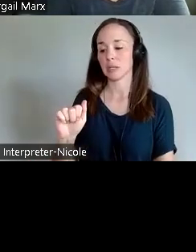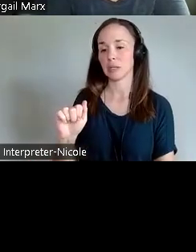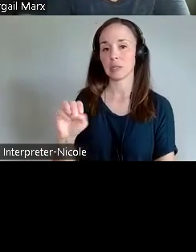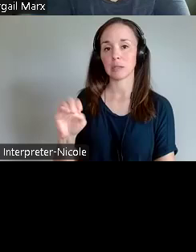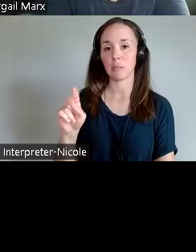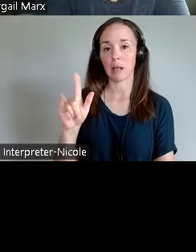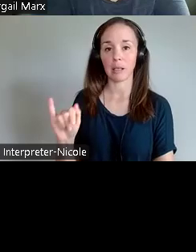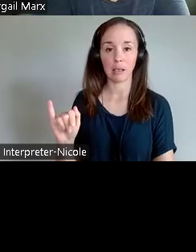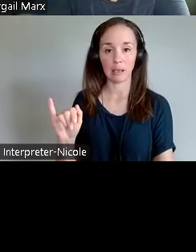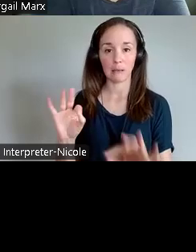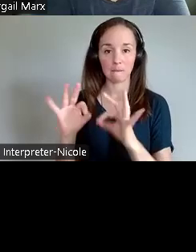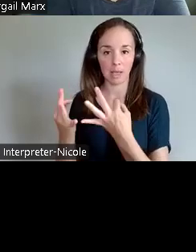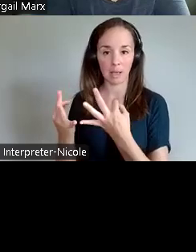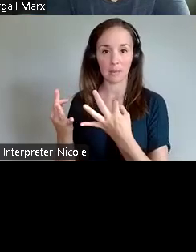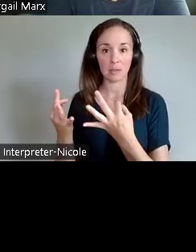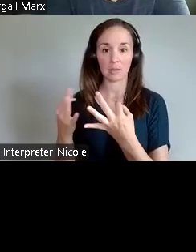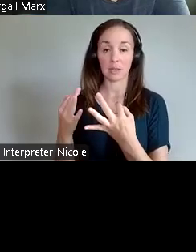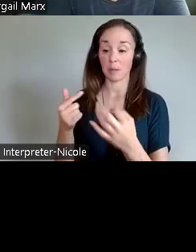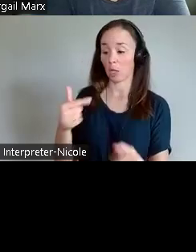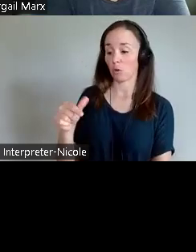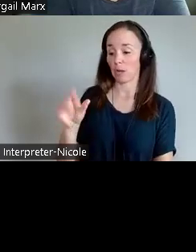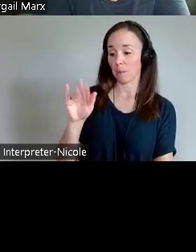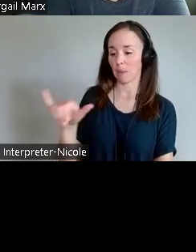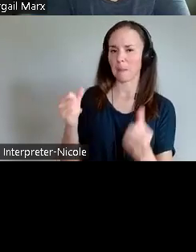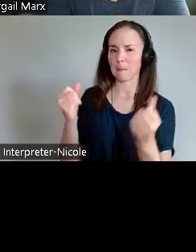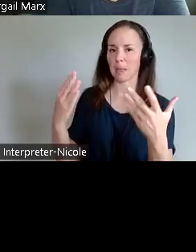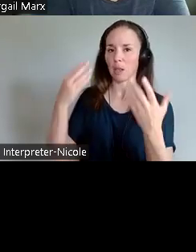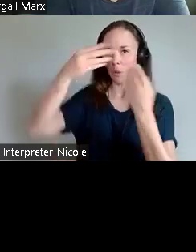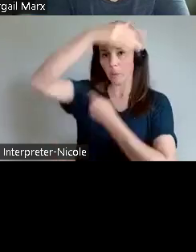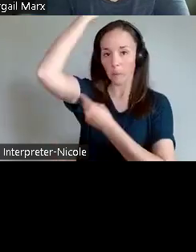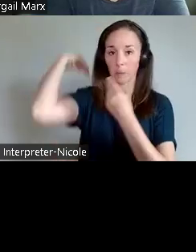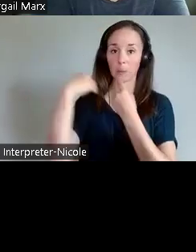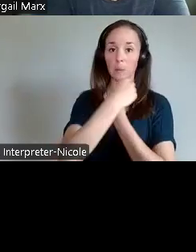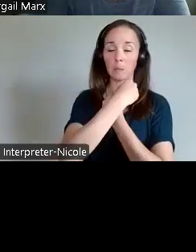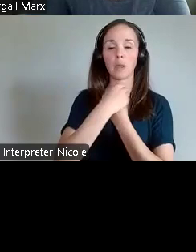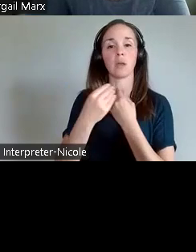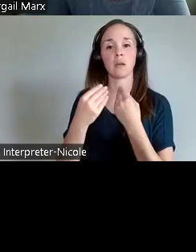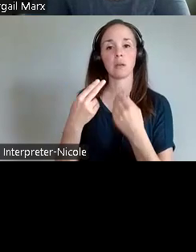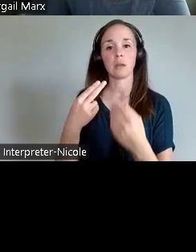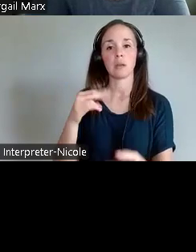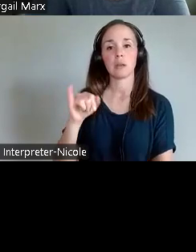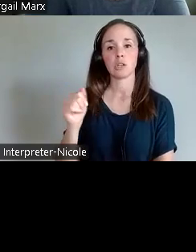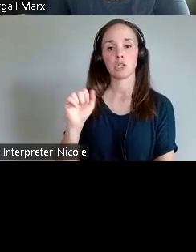of Somali individuals in Green Bay that wear hijabs, there are a lot of different symbols